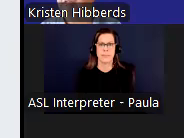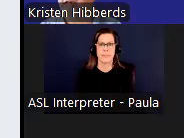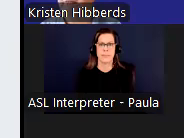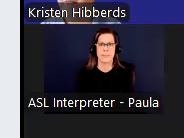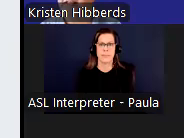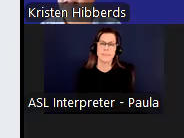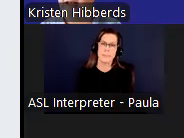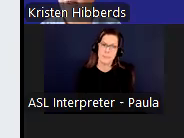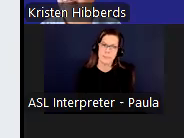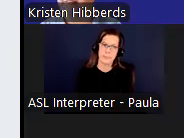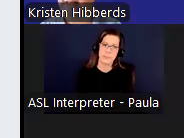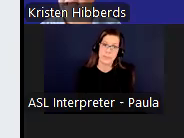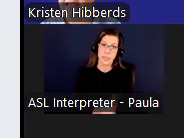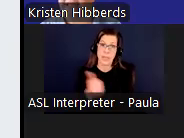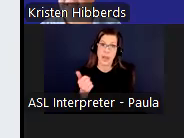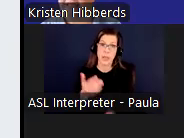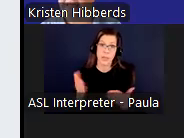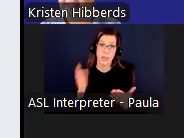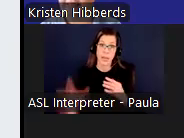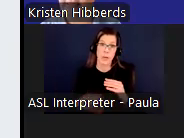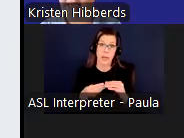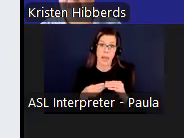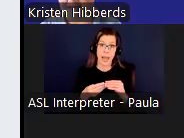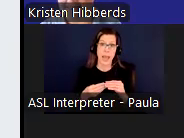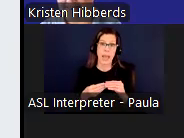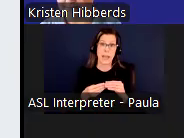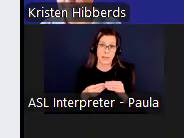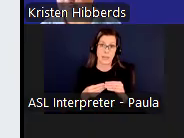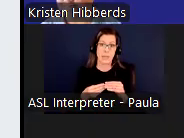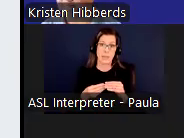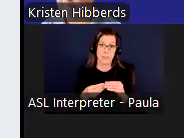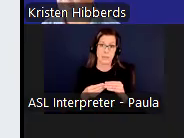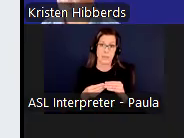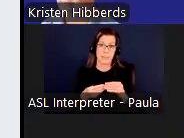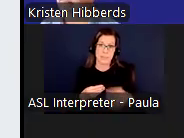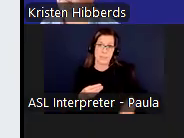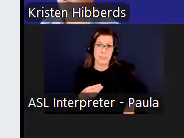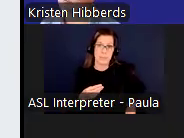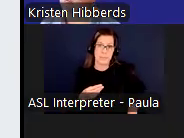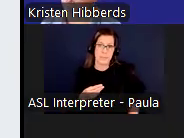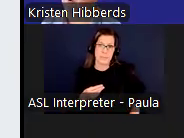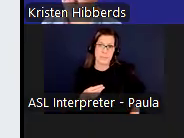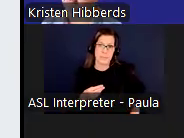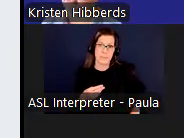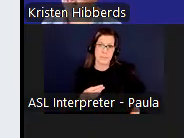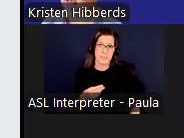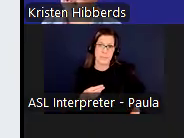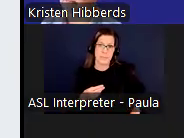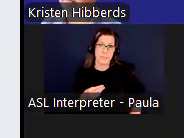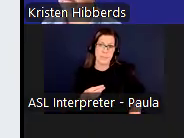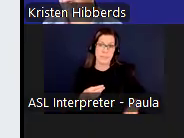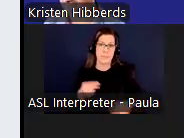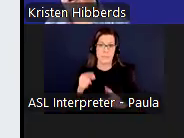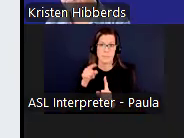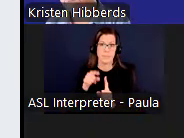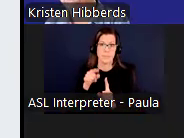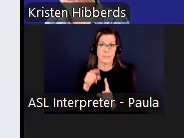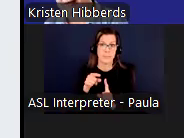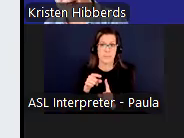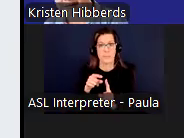The other thing that I will say is that with due process, you know,